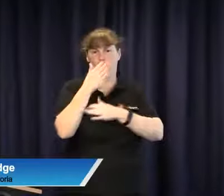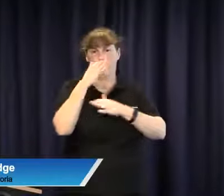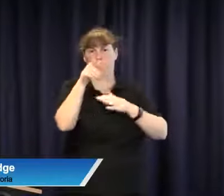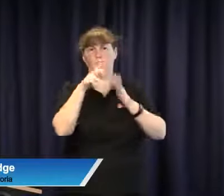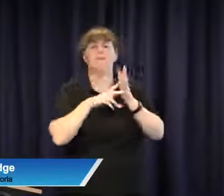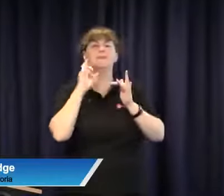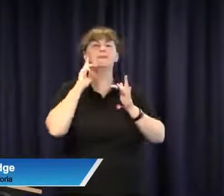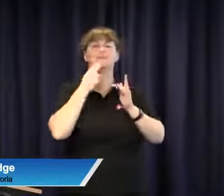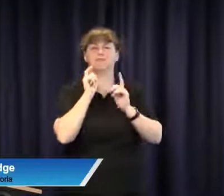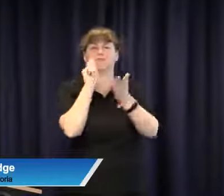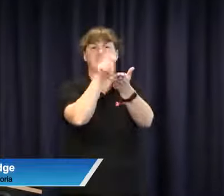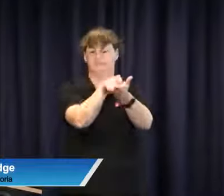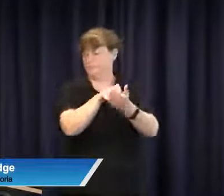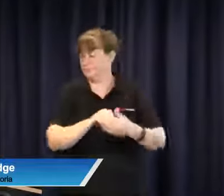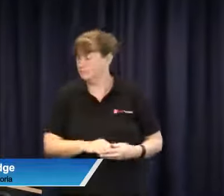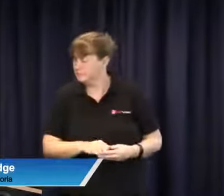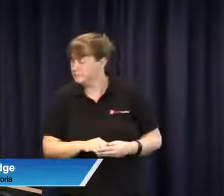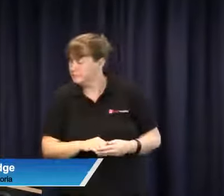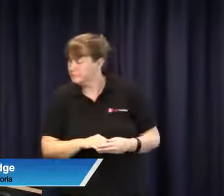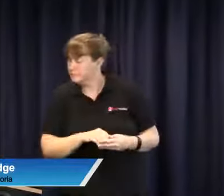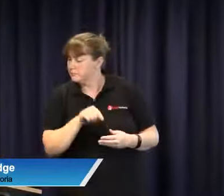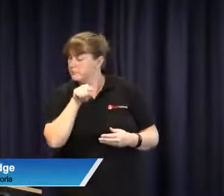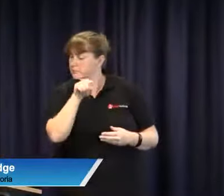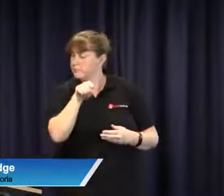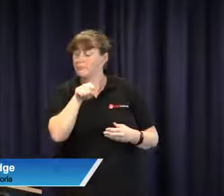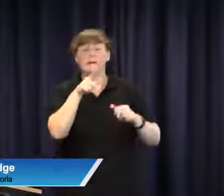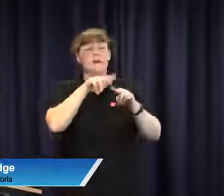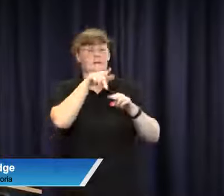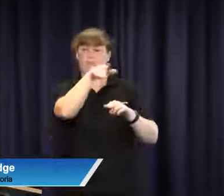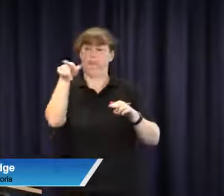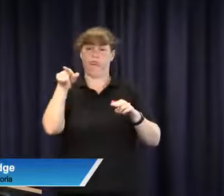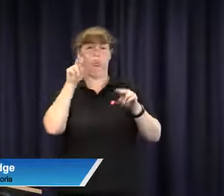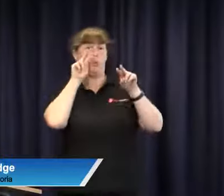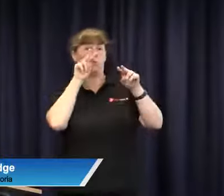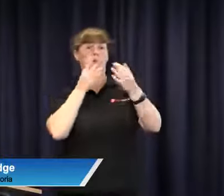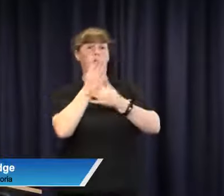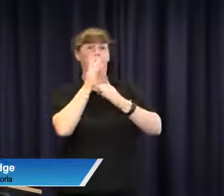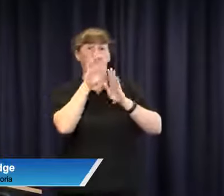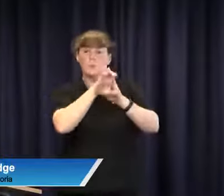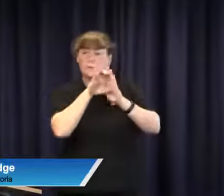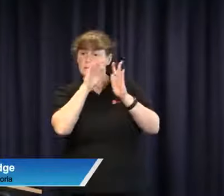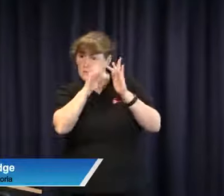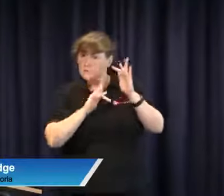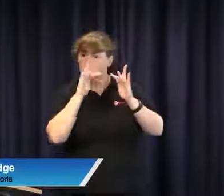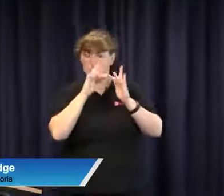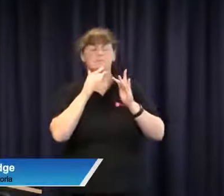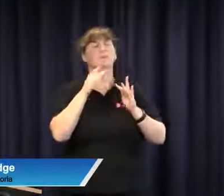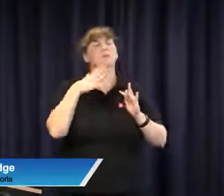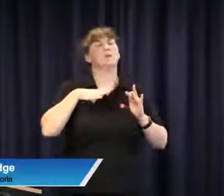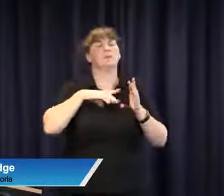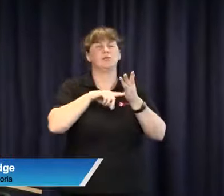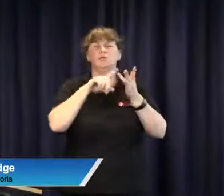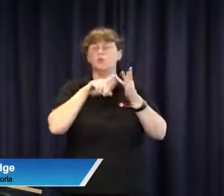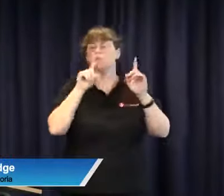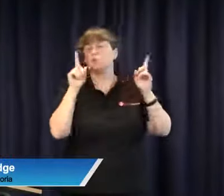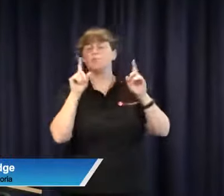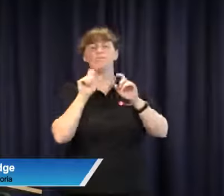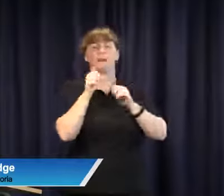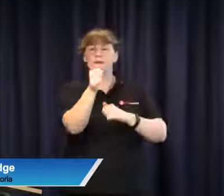will be live streamed with the assistance of Vicdeaf and their sponsorship this afternoon.